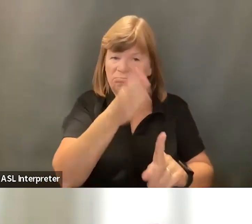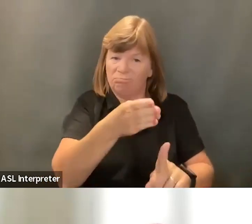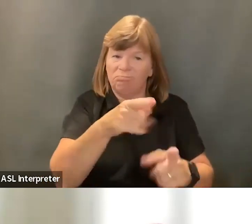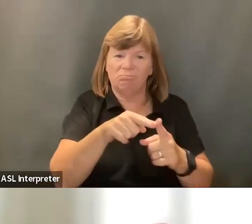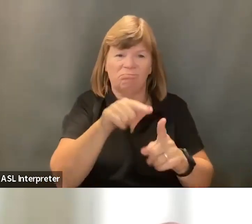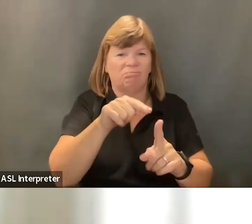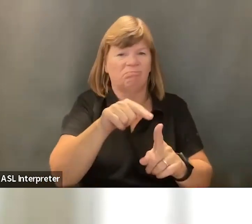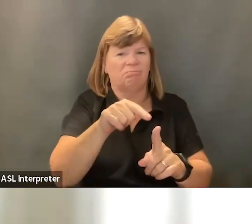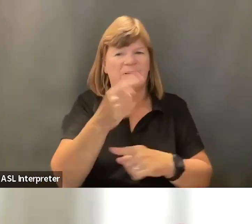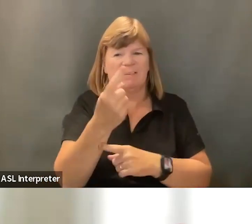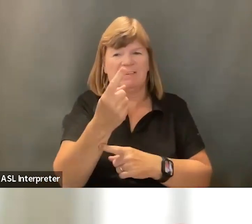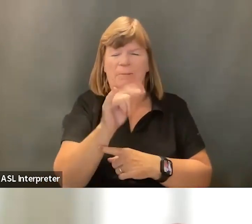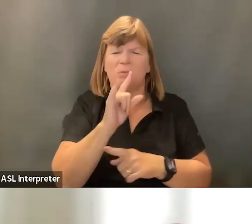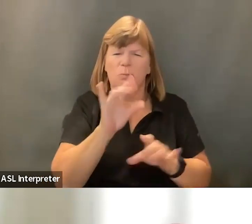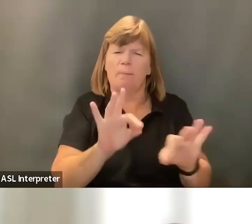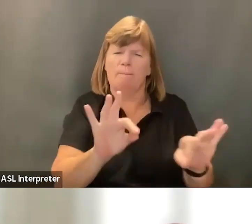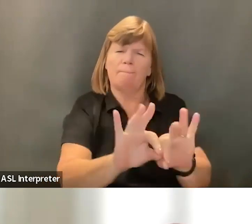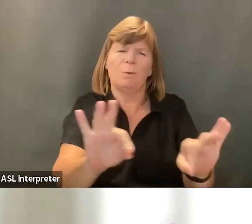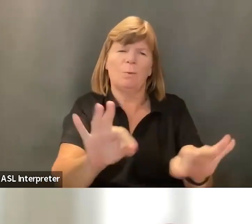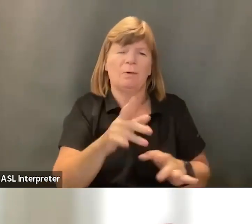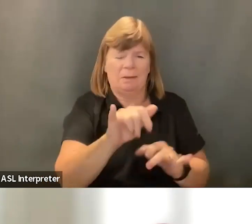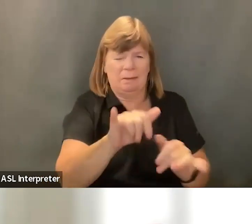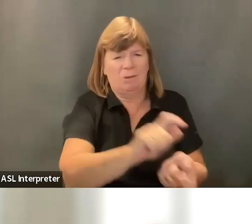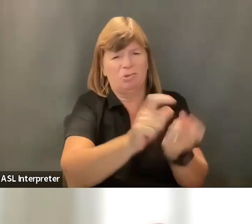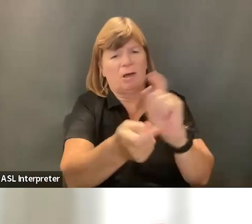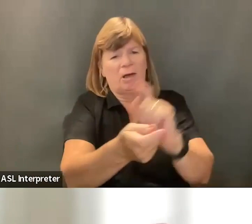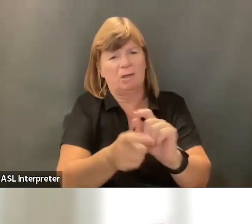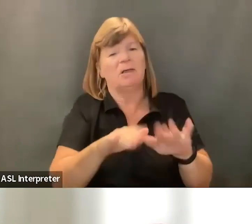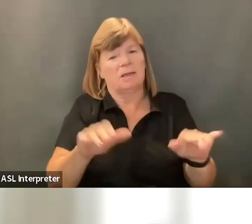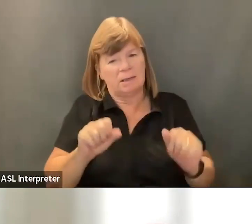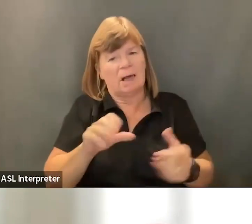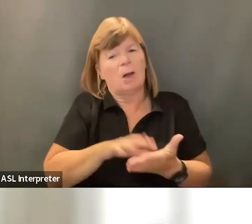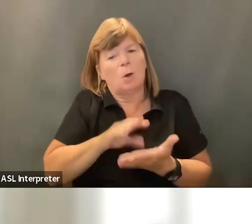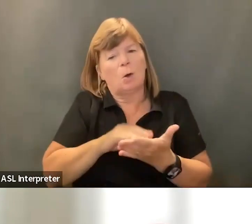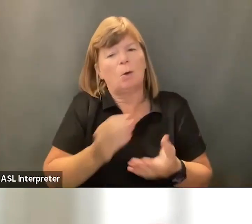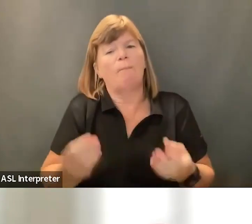that's valuable that can be changed kids can learn more about whatever it might be